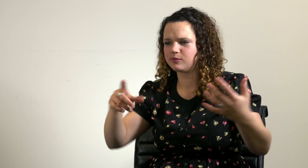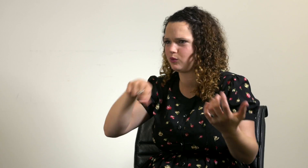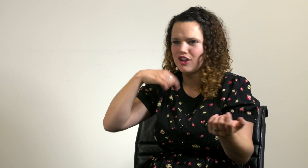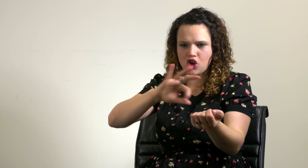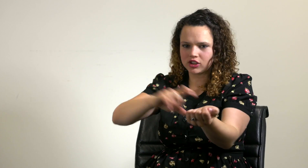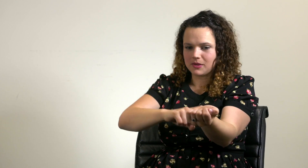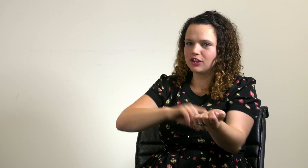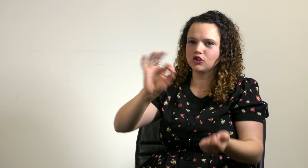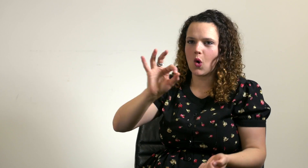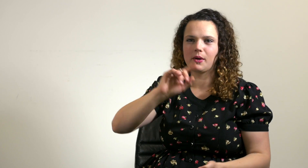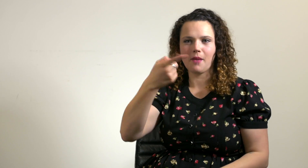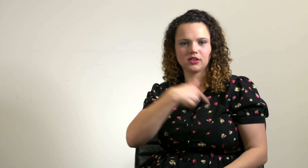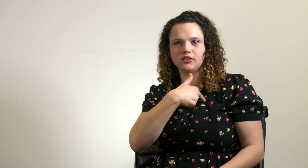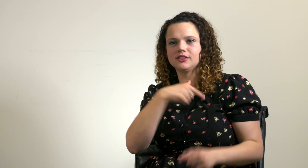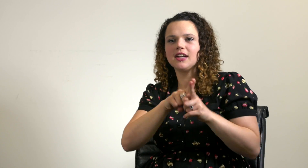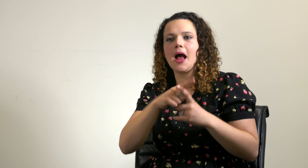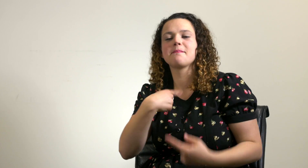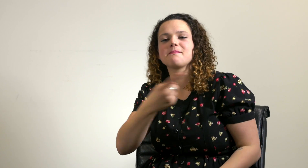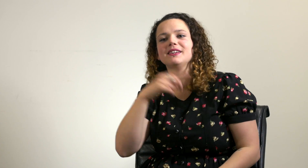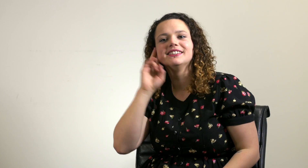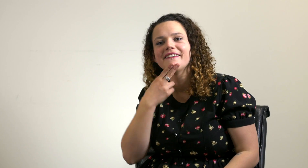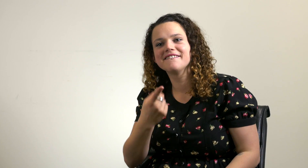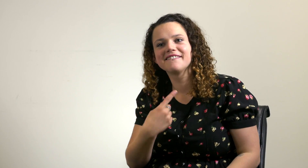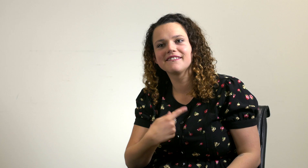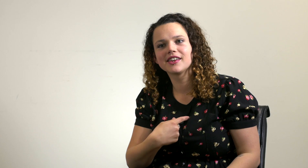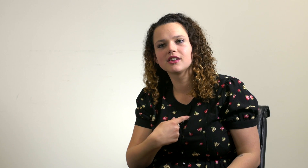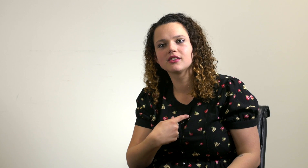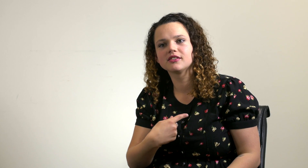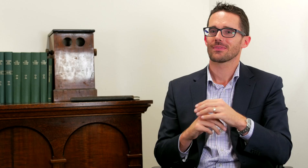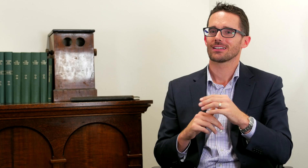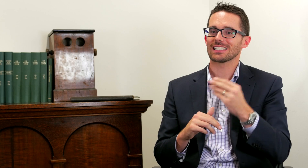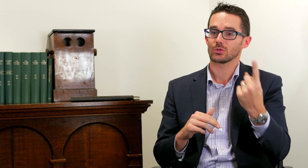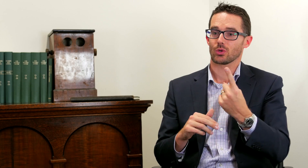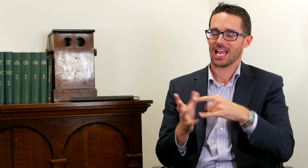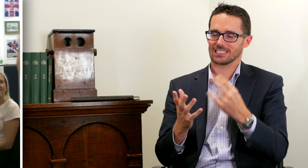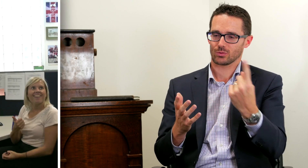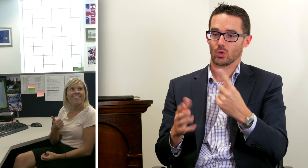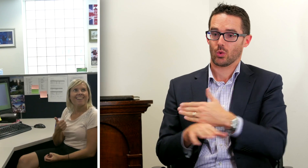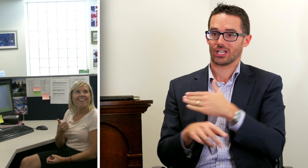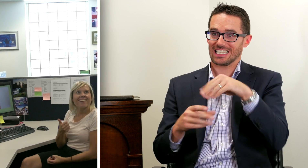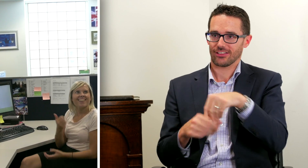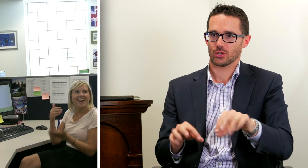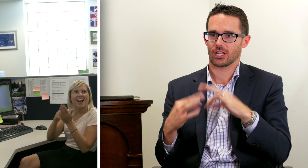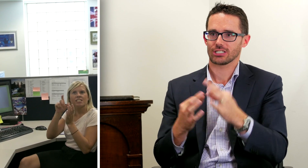We're not blood so to speak but our heart is the same. We have the same experiences of being deaf. As somebody who works within the organisation,